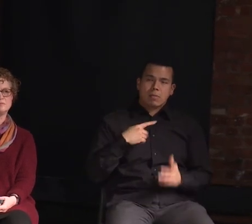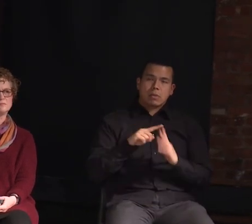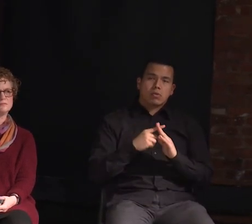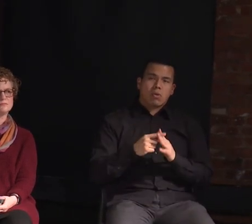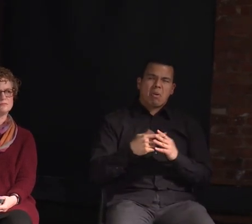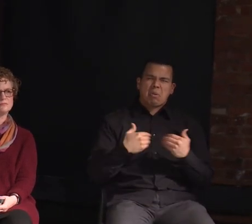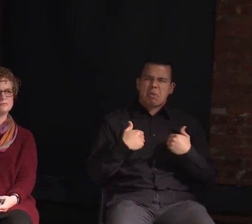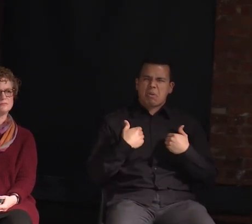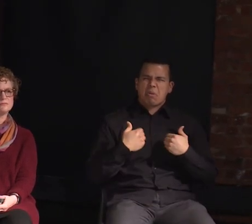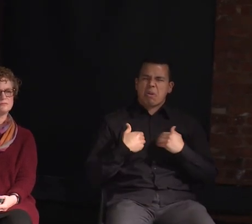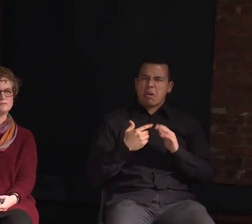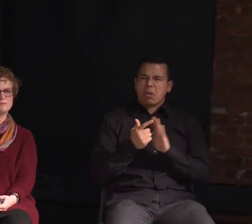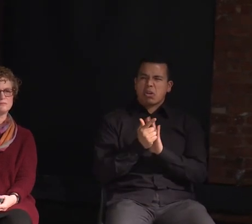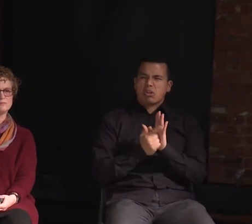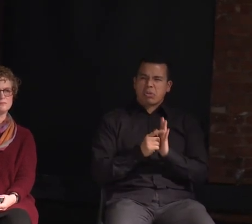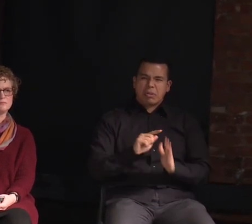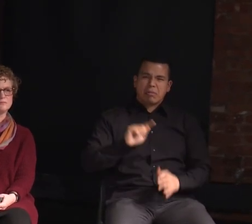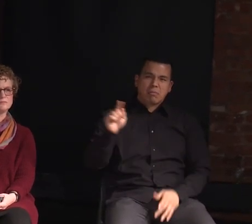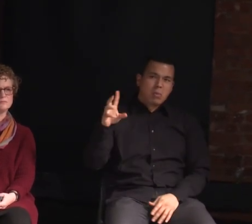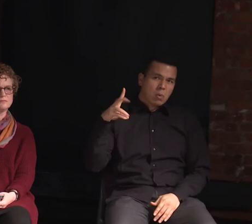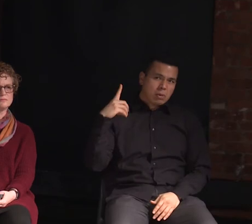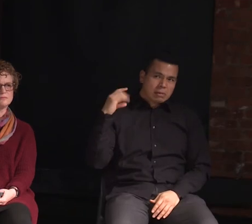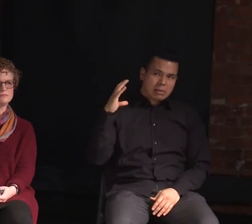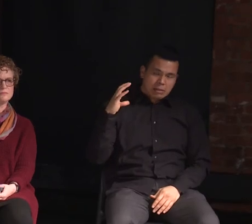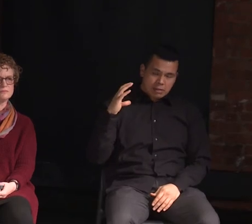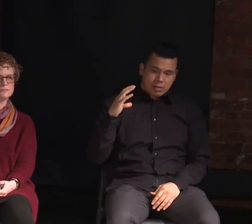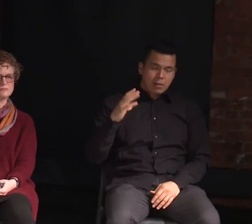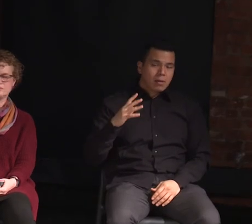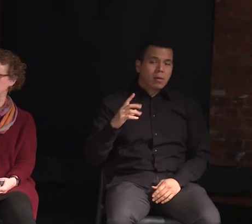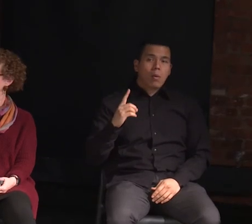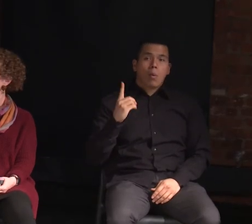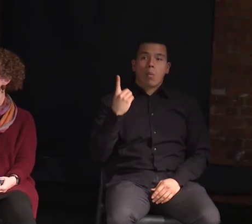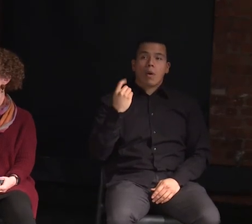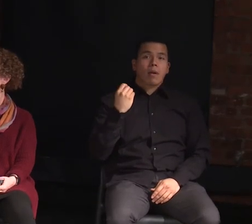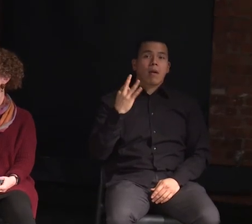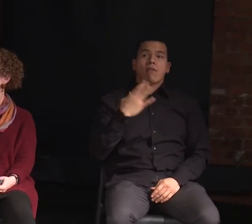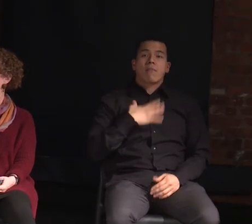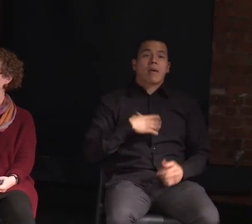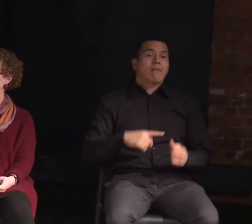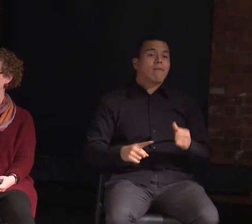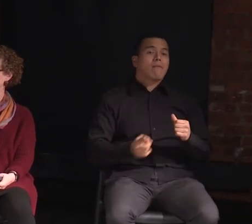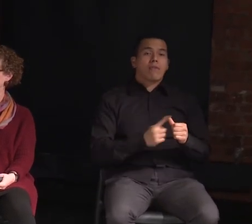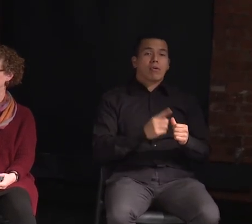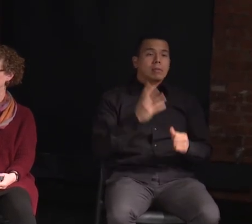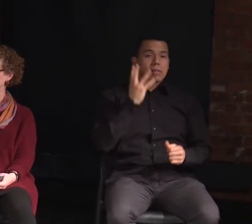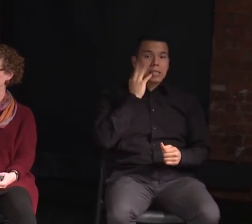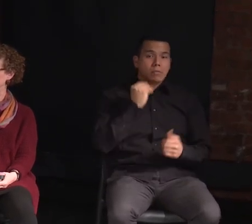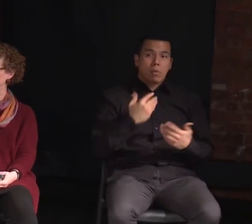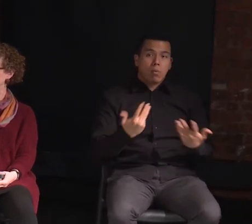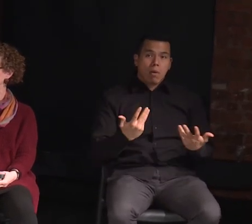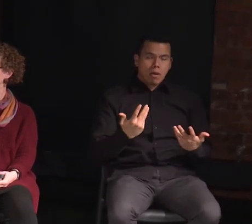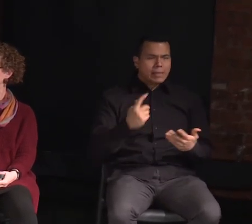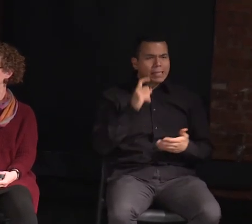and probably one of the first experiences that I had was sexual harassment.